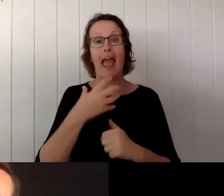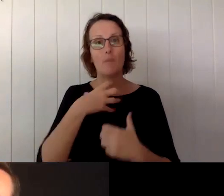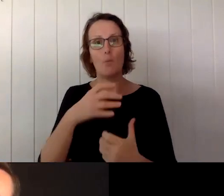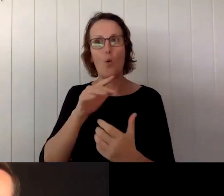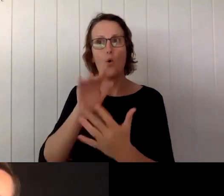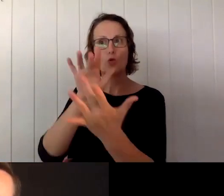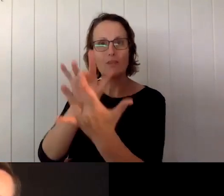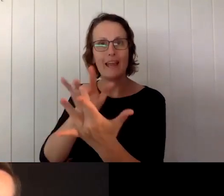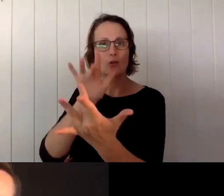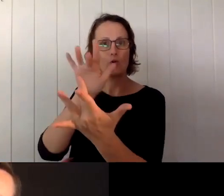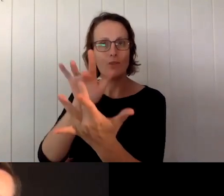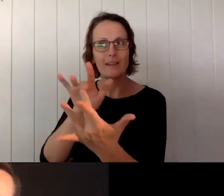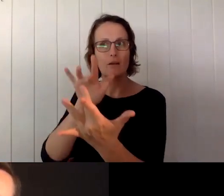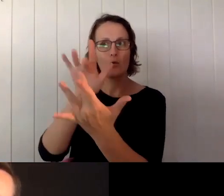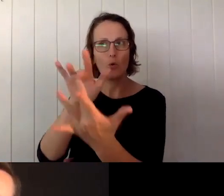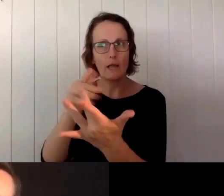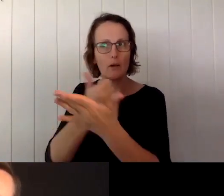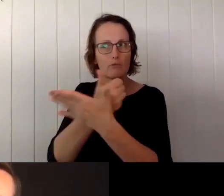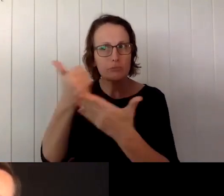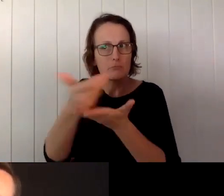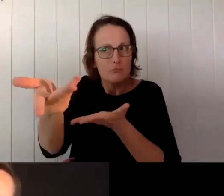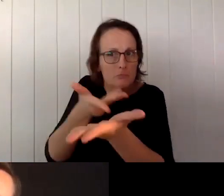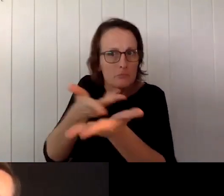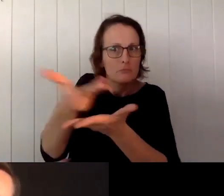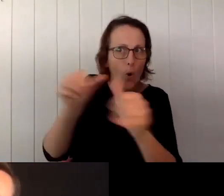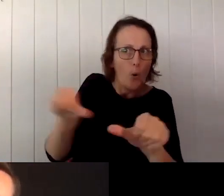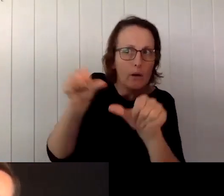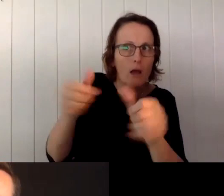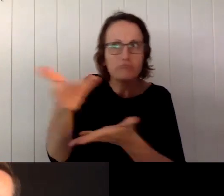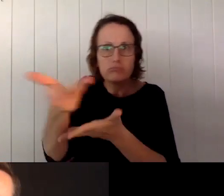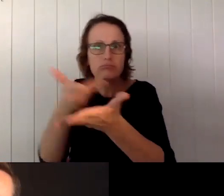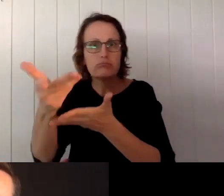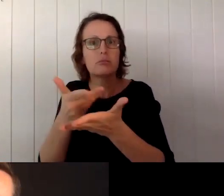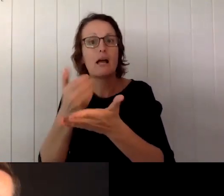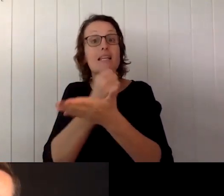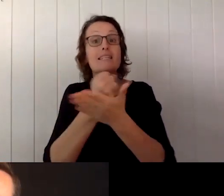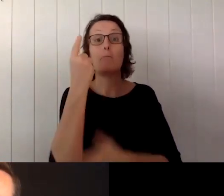Having more conversations. And I would say the No. 1 trick in this